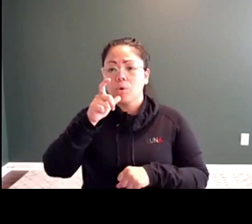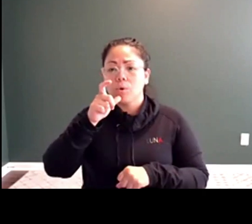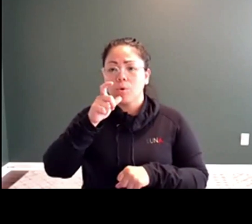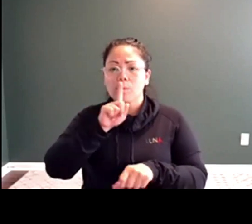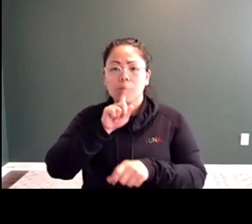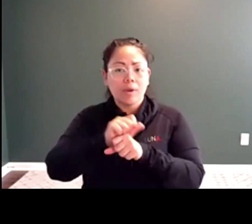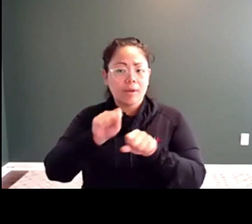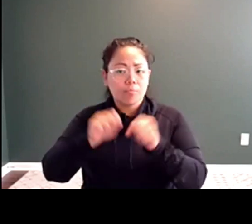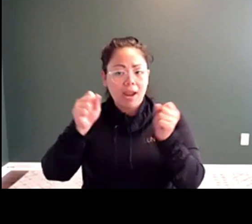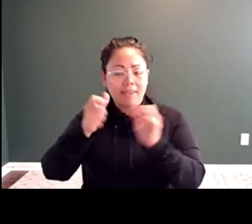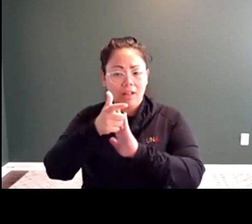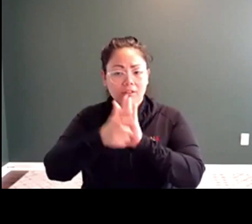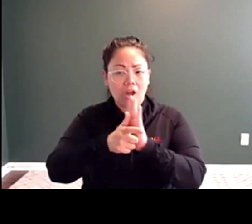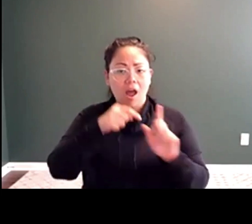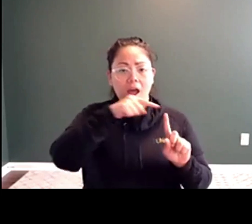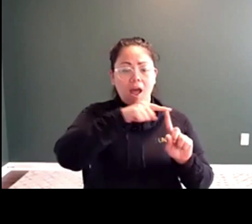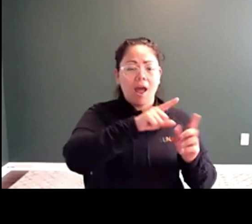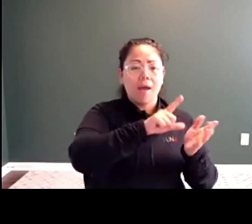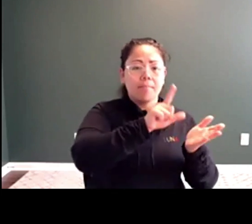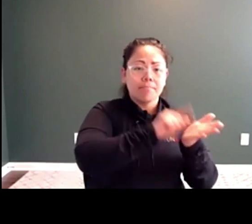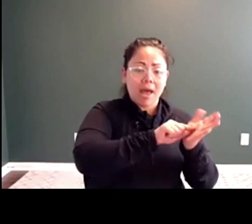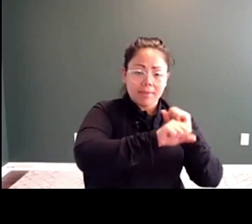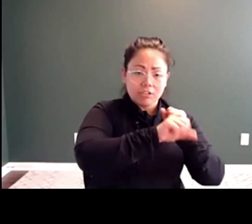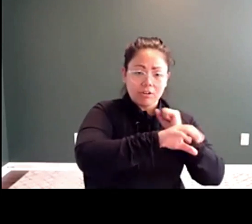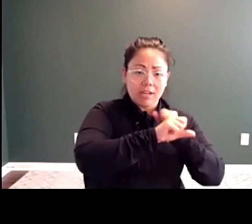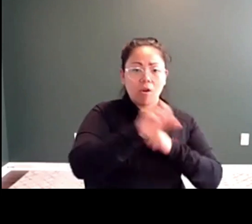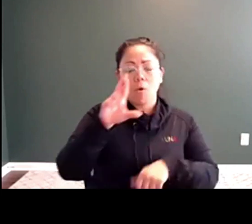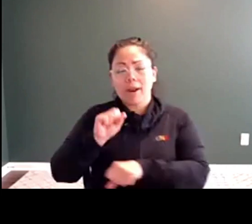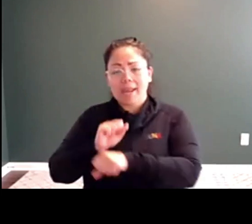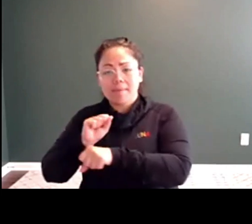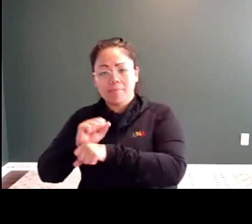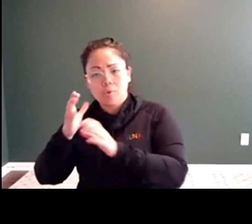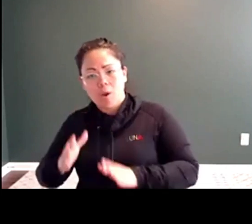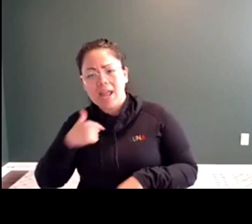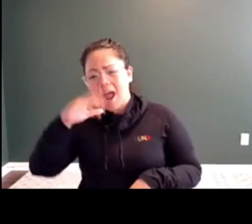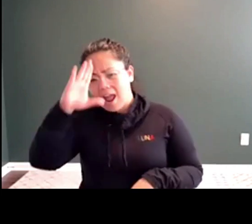Employer or a publisher of the advertising medium? I know this started to come up this year